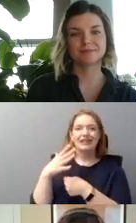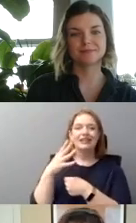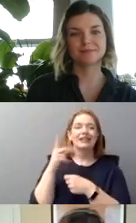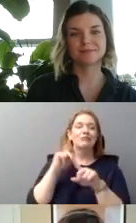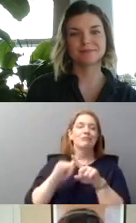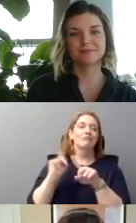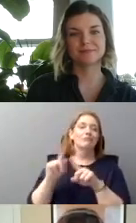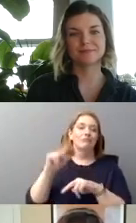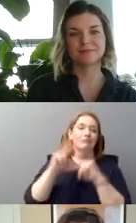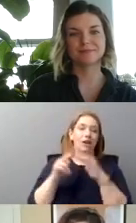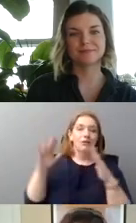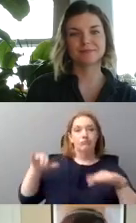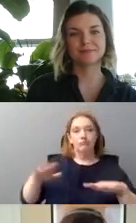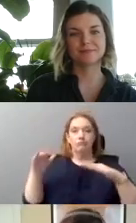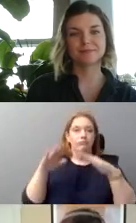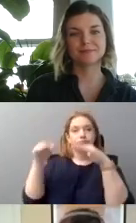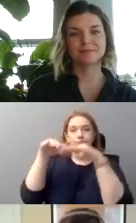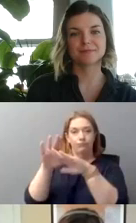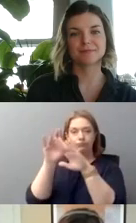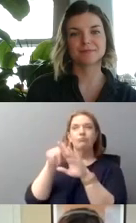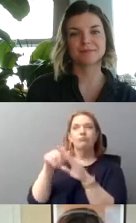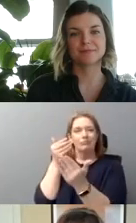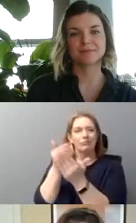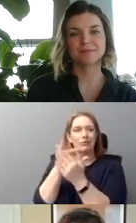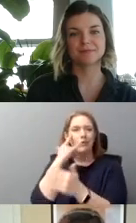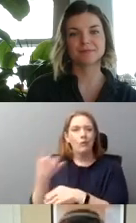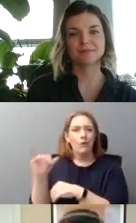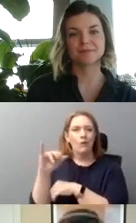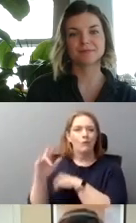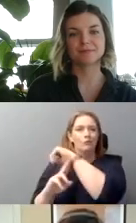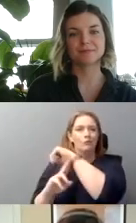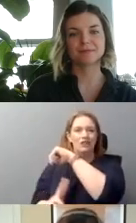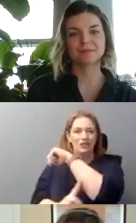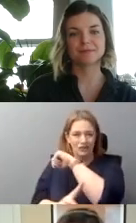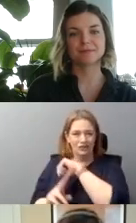the marina area and the foot of the golden gate bridge. What you see on the screen were my daily